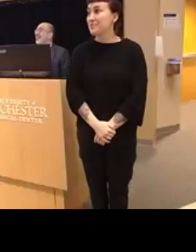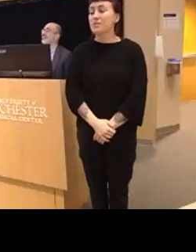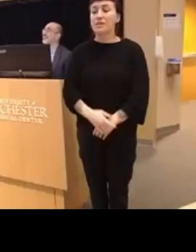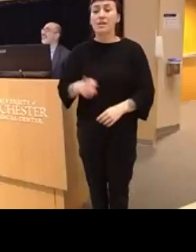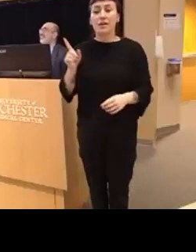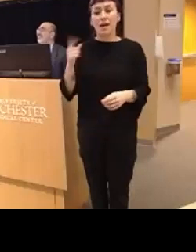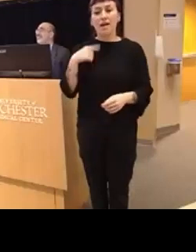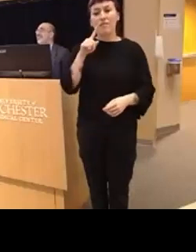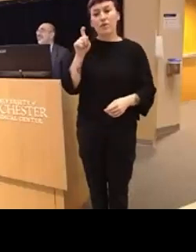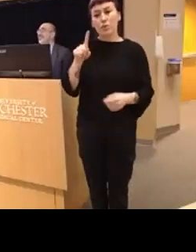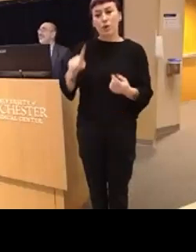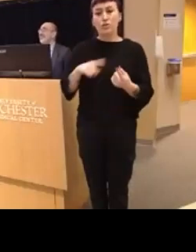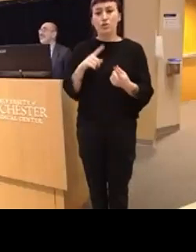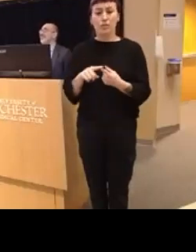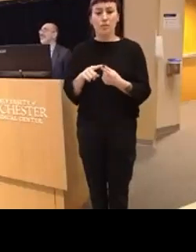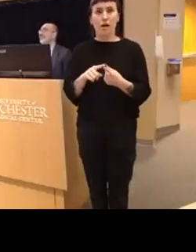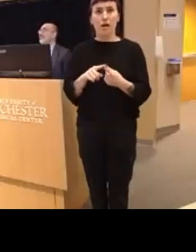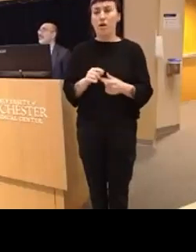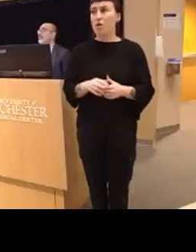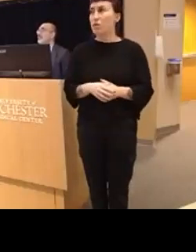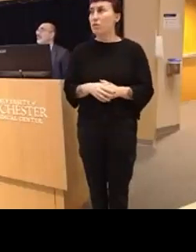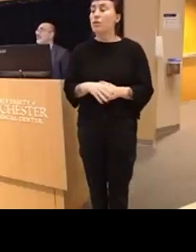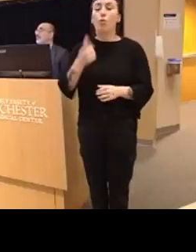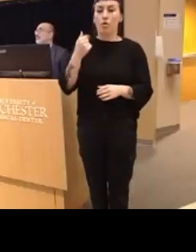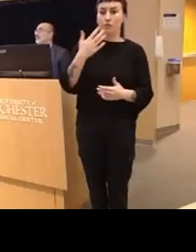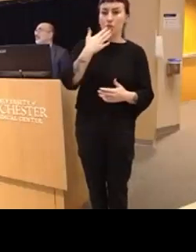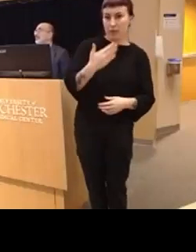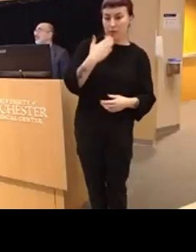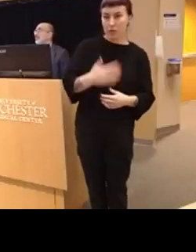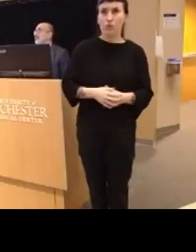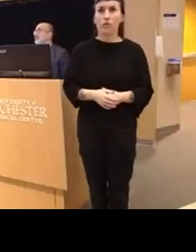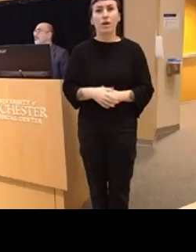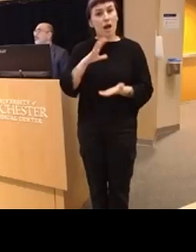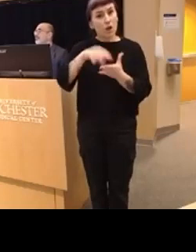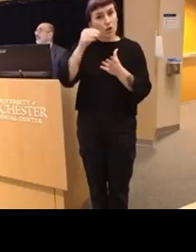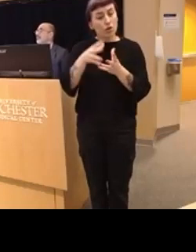just have a question about I was saying first great talk thank you I learned a lot and my